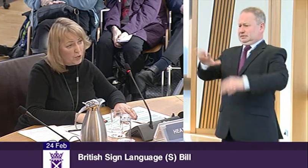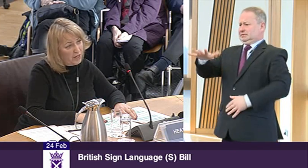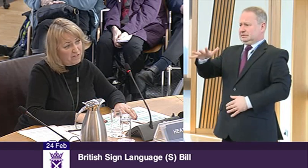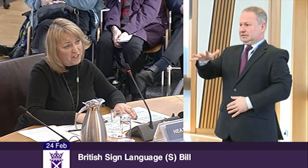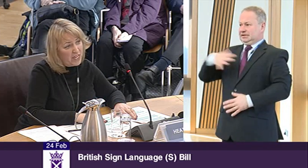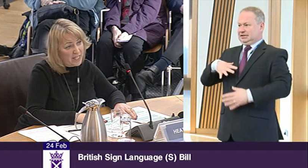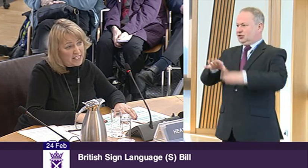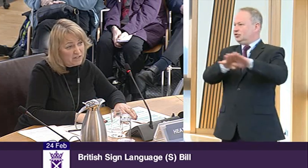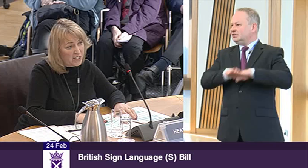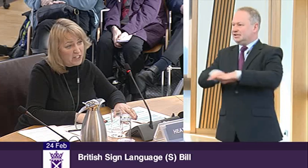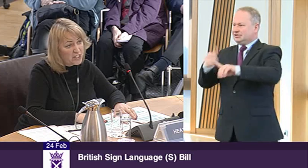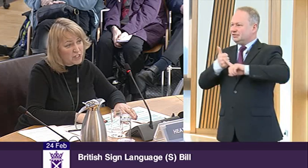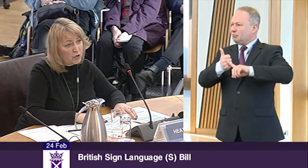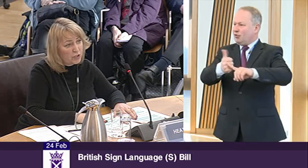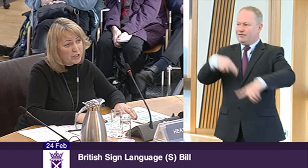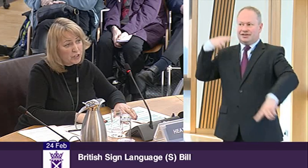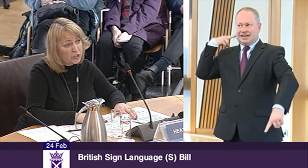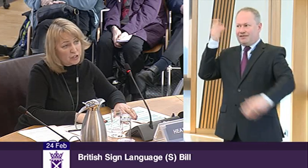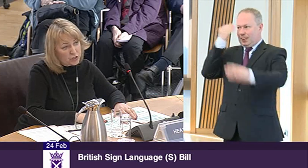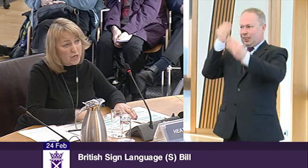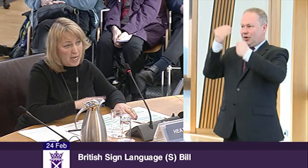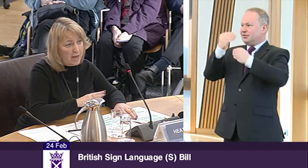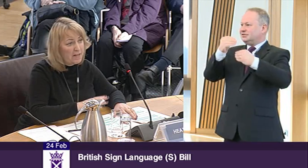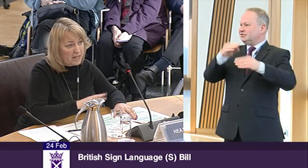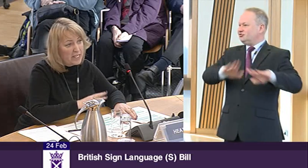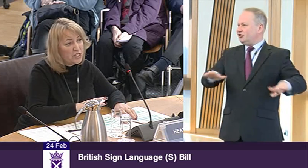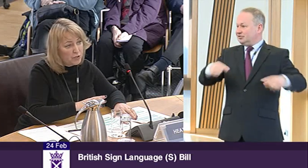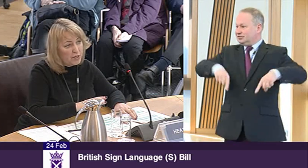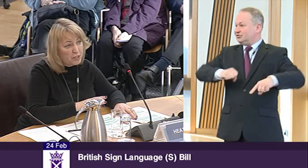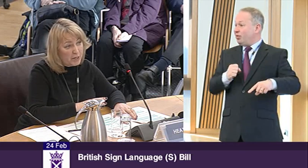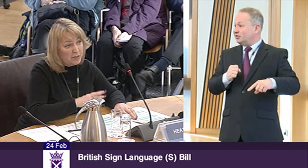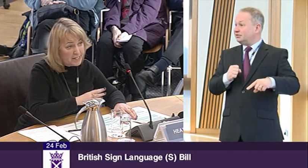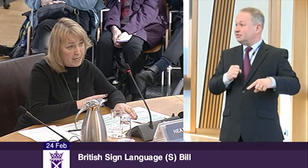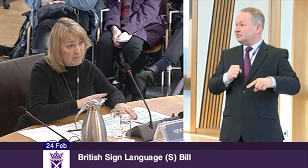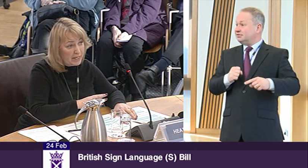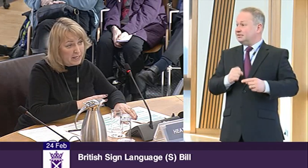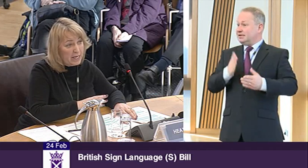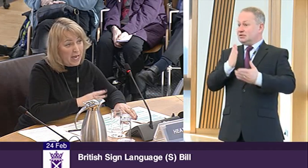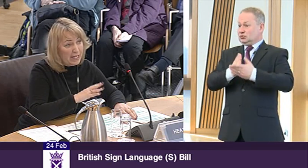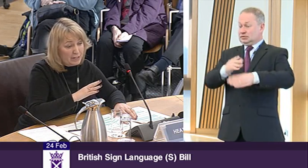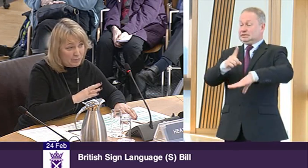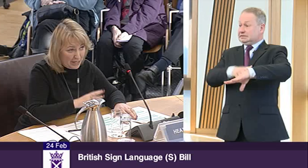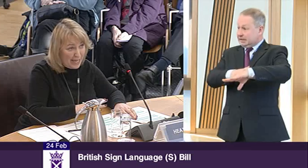consistency of support for deaf learners. There are also issues about timing, the need